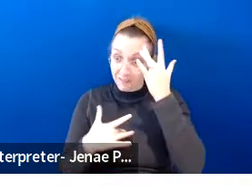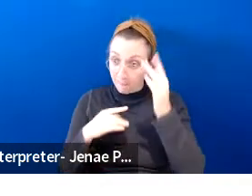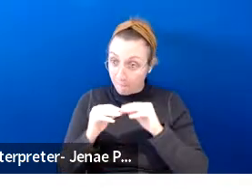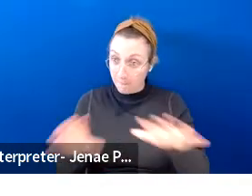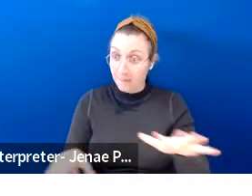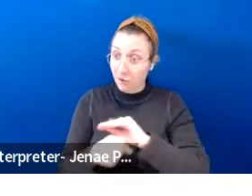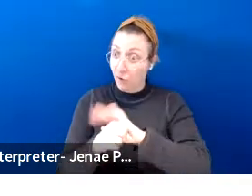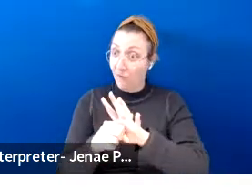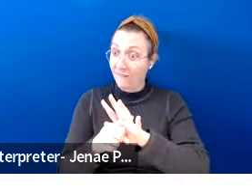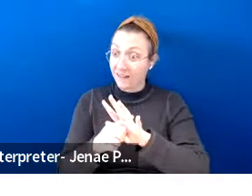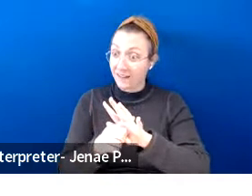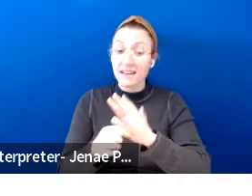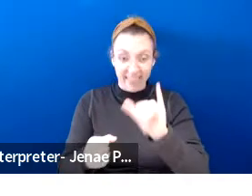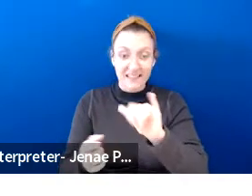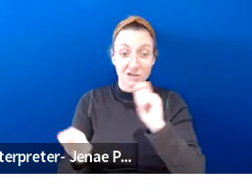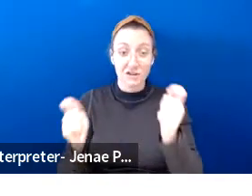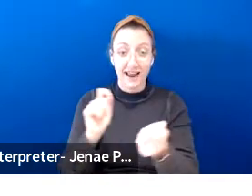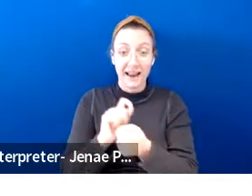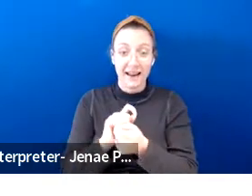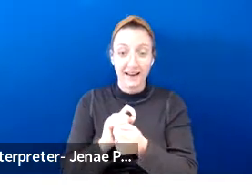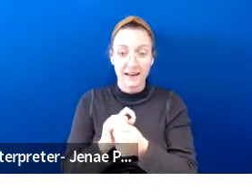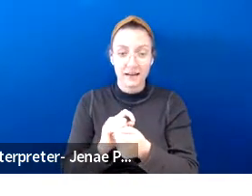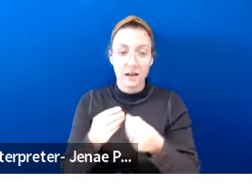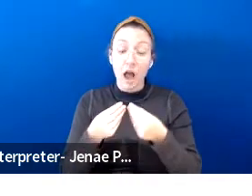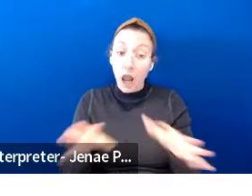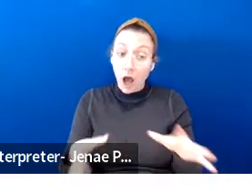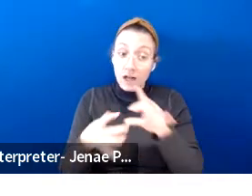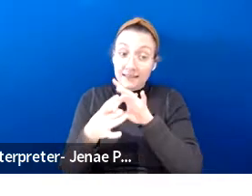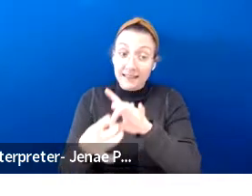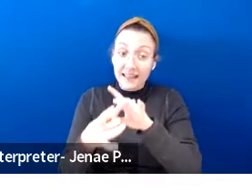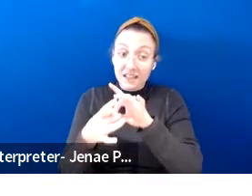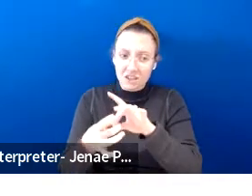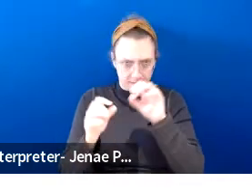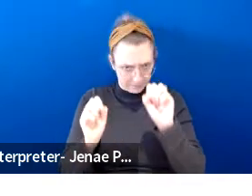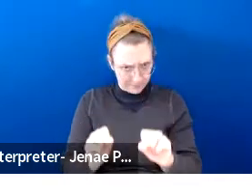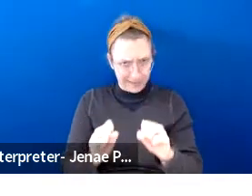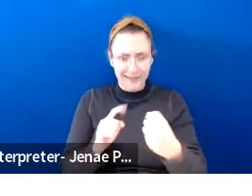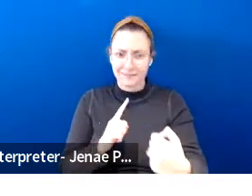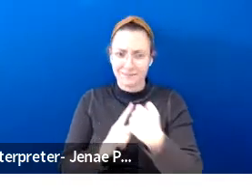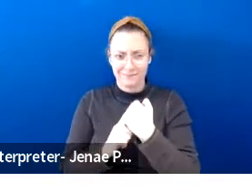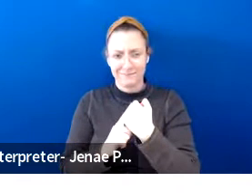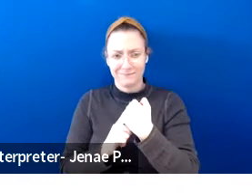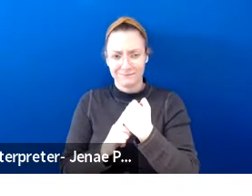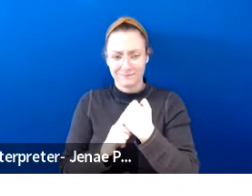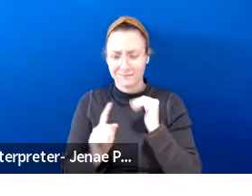and and a loss of connection within that can impact our our hope levels.